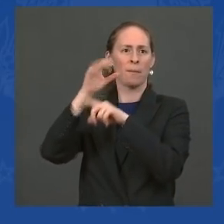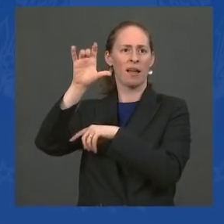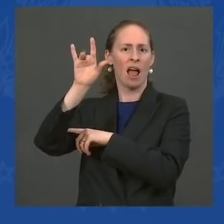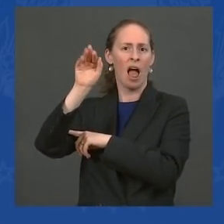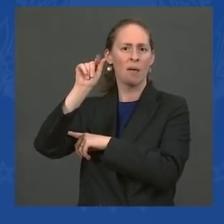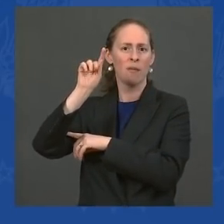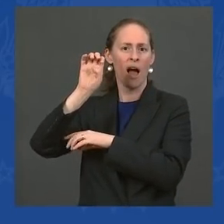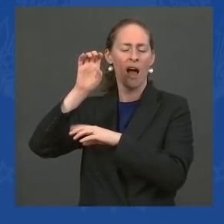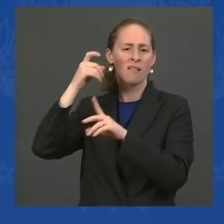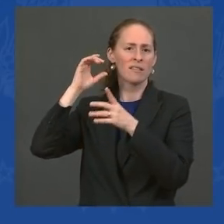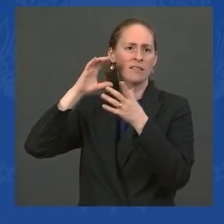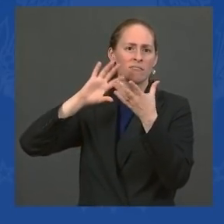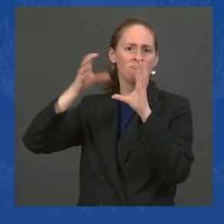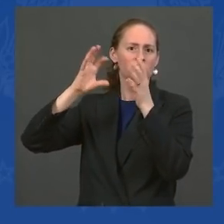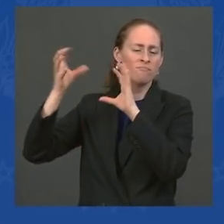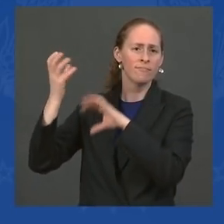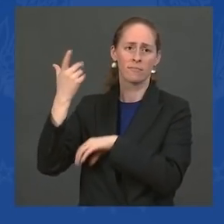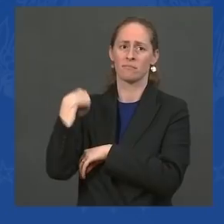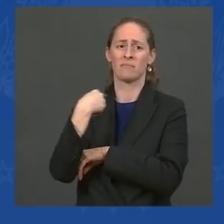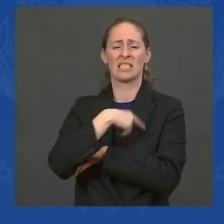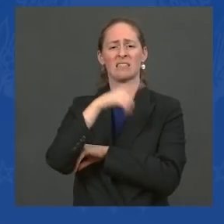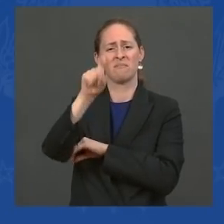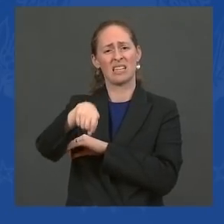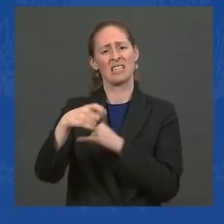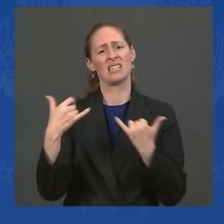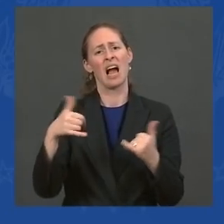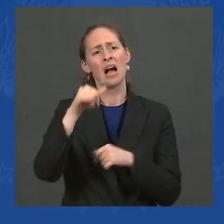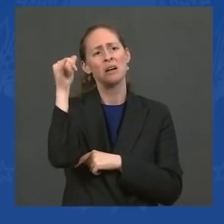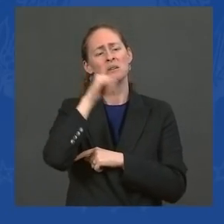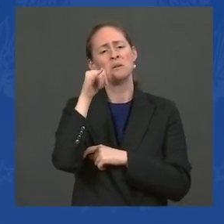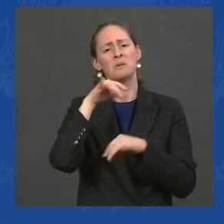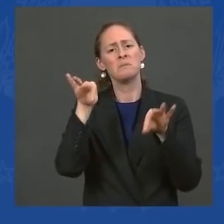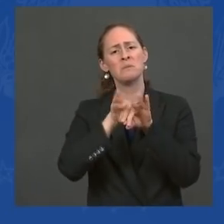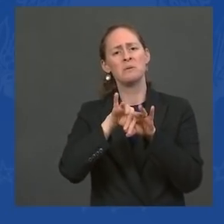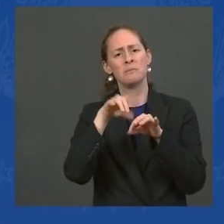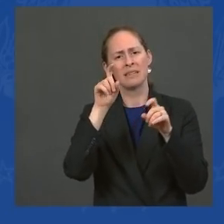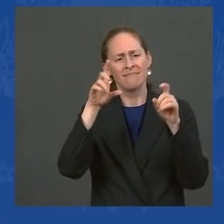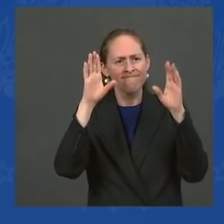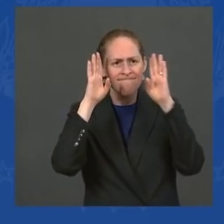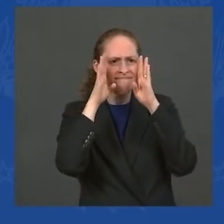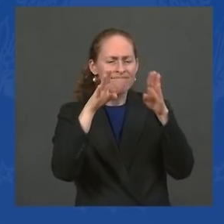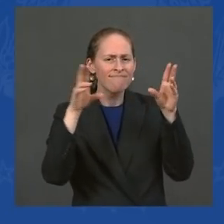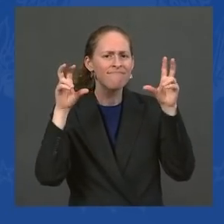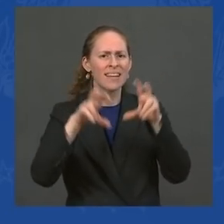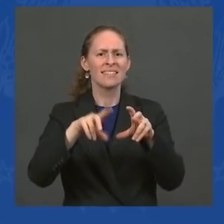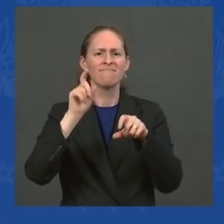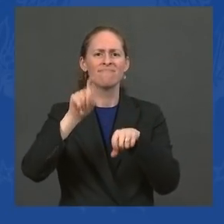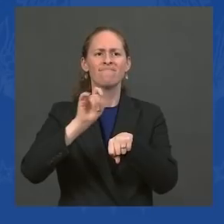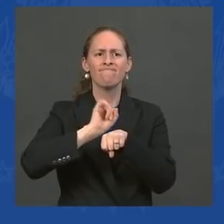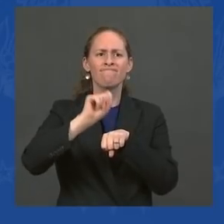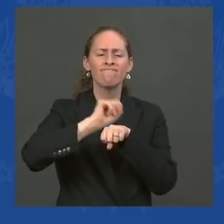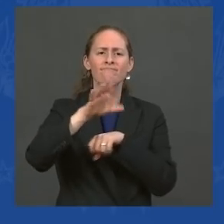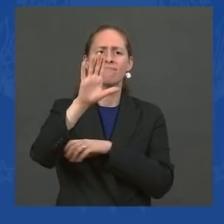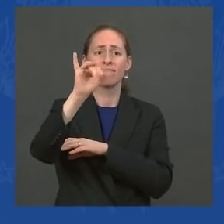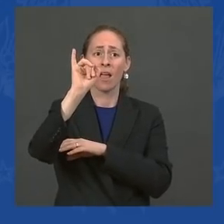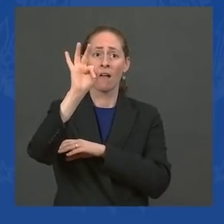why this work is so critical. When we protect and care for a forest, we're not just preserving the majesty of nature.